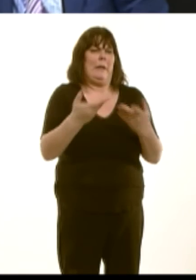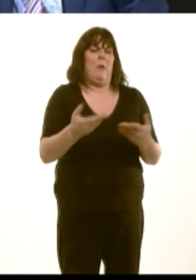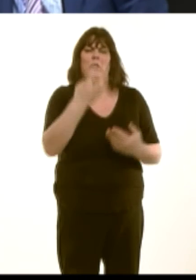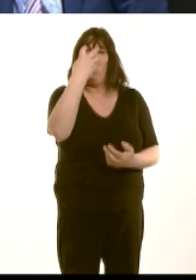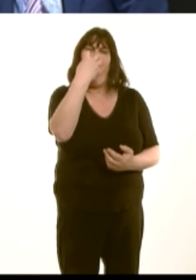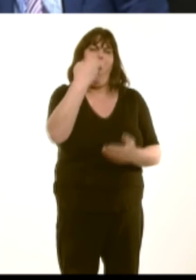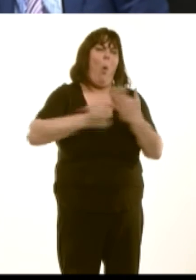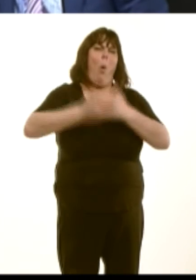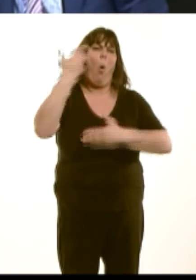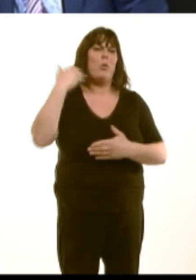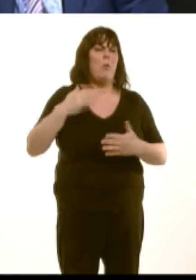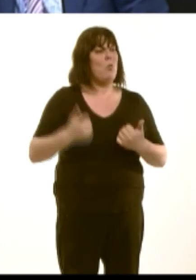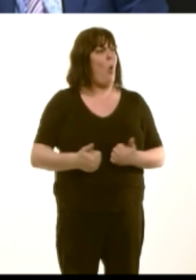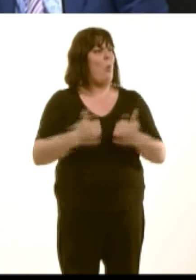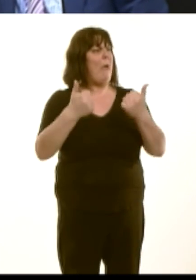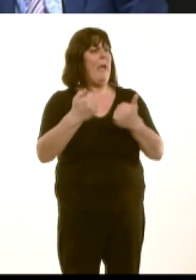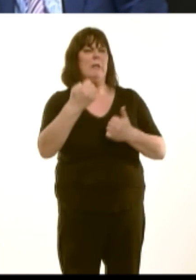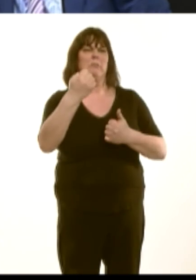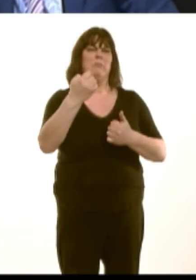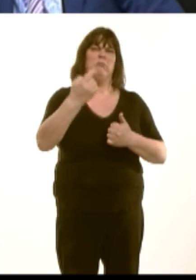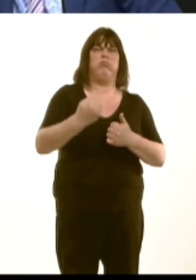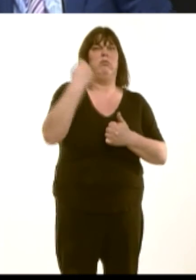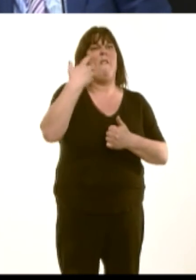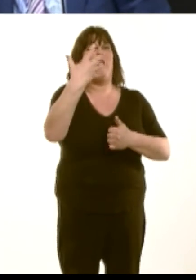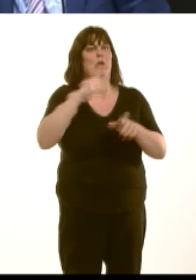the last decade as we look into the early part of, or the middle part now, of this decade.